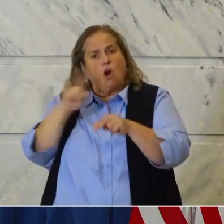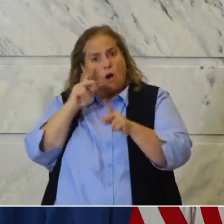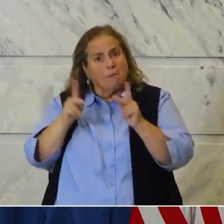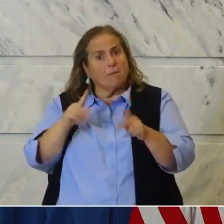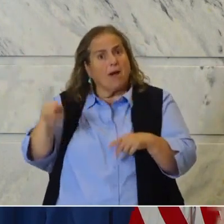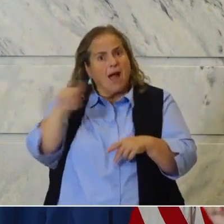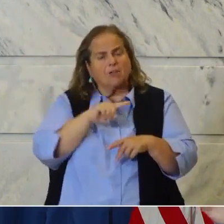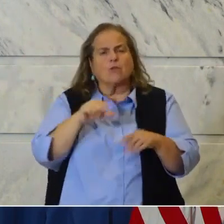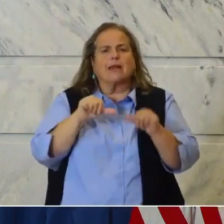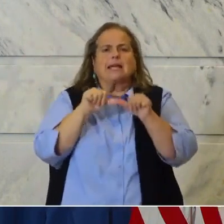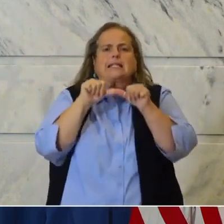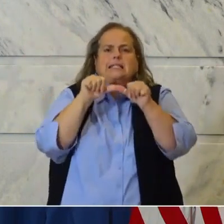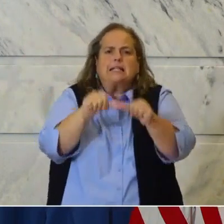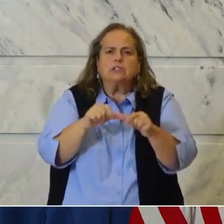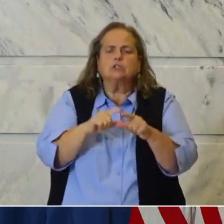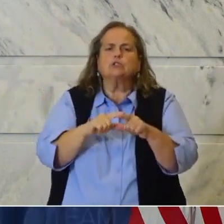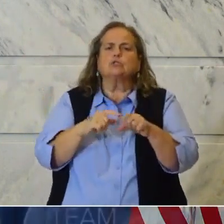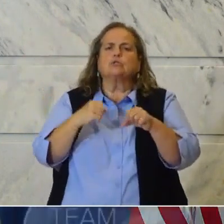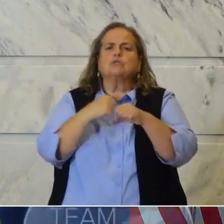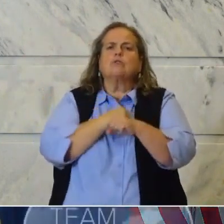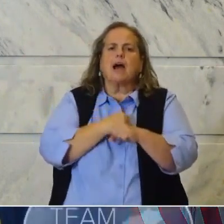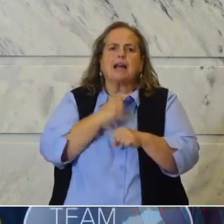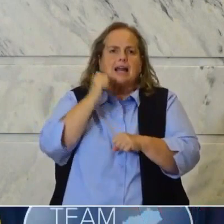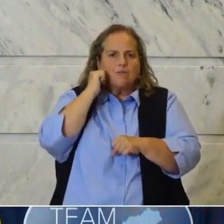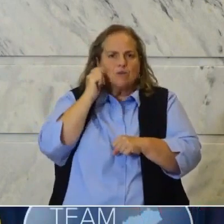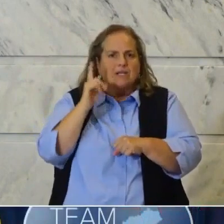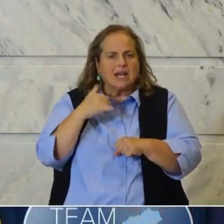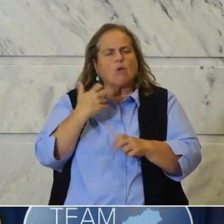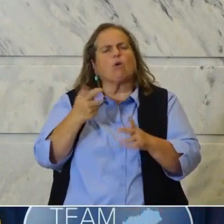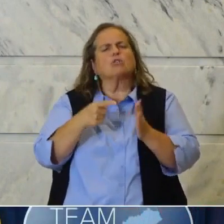fight every day, and I want to look at a little bit of the positive that is on